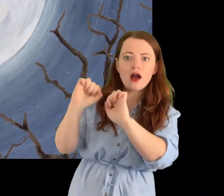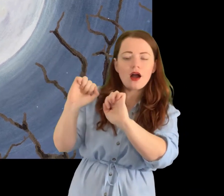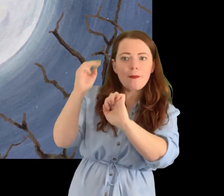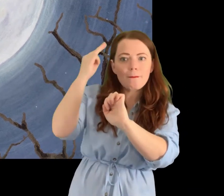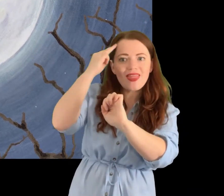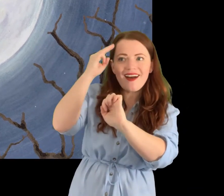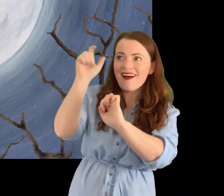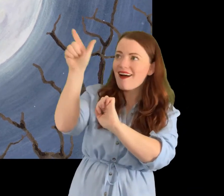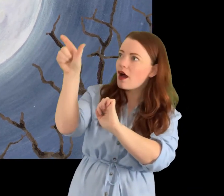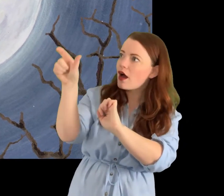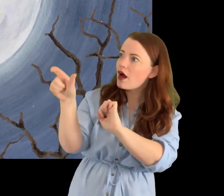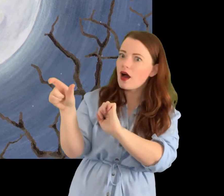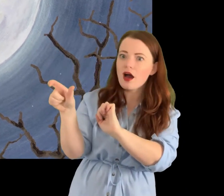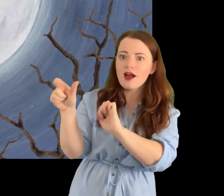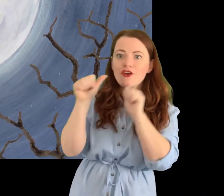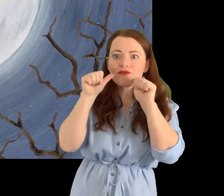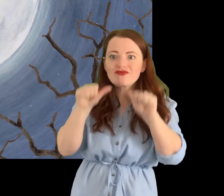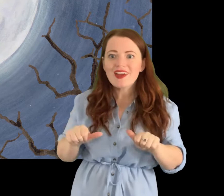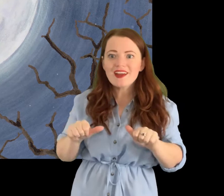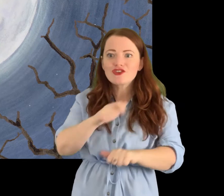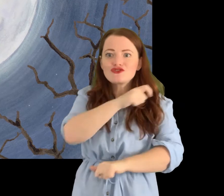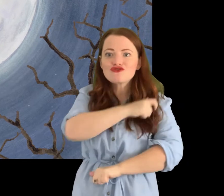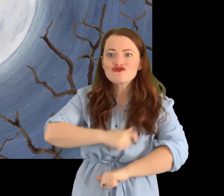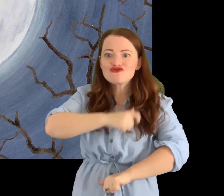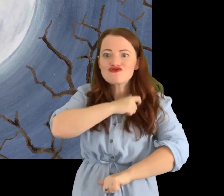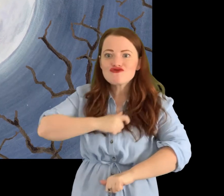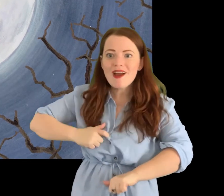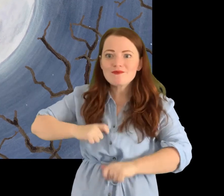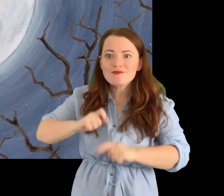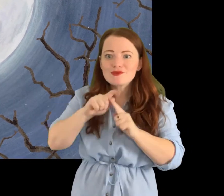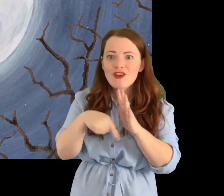In her favourite striped pyjamas Standing there with hands before her